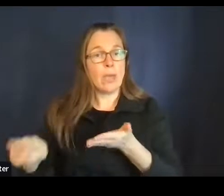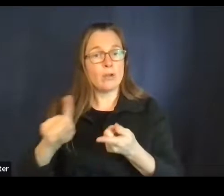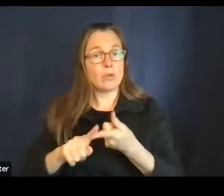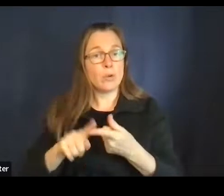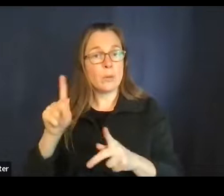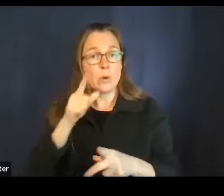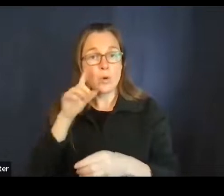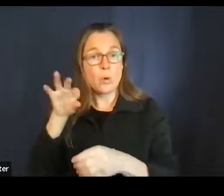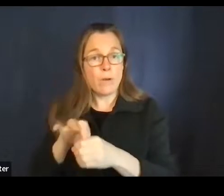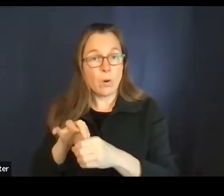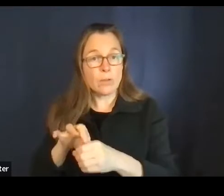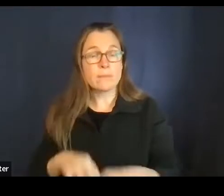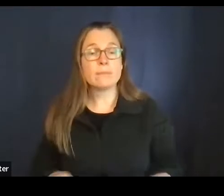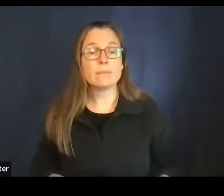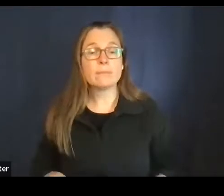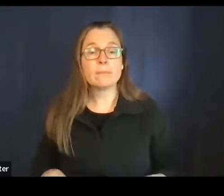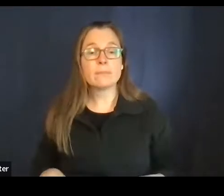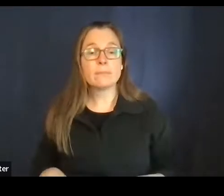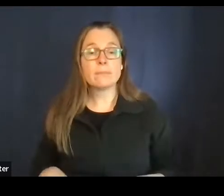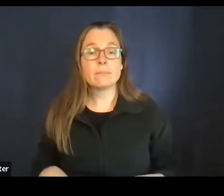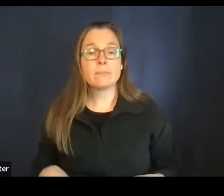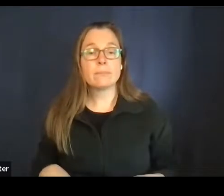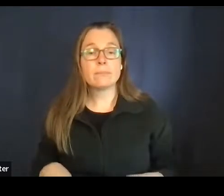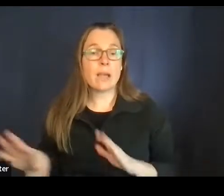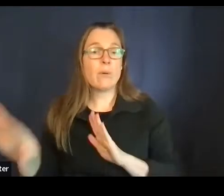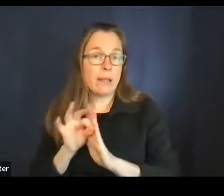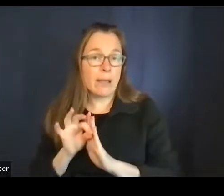And then lastly, a charter transition advisory committee